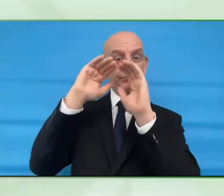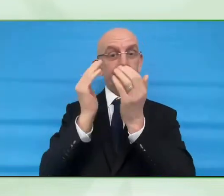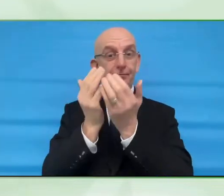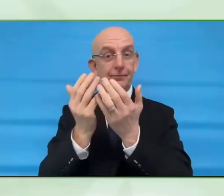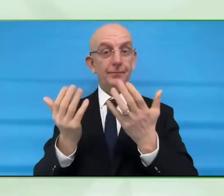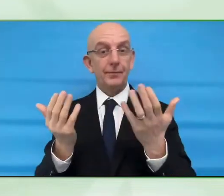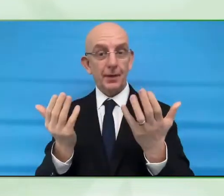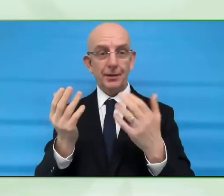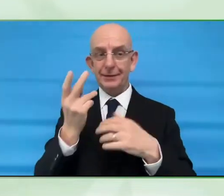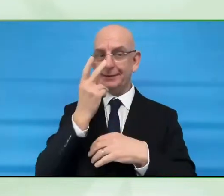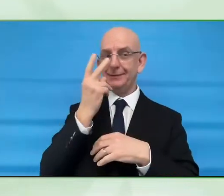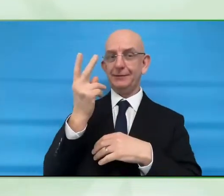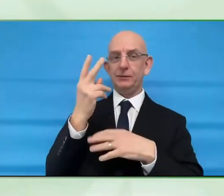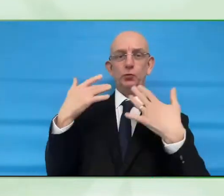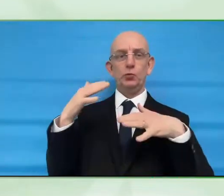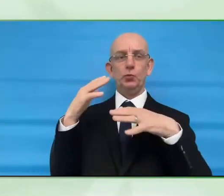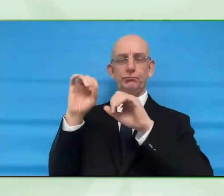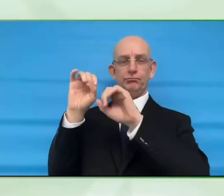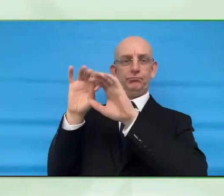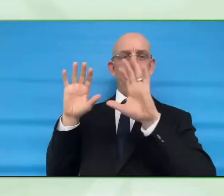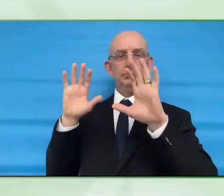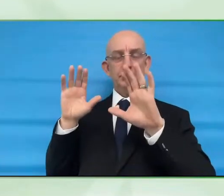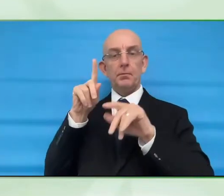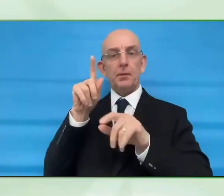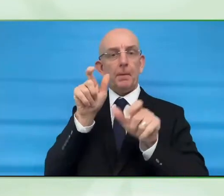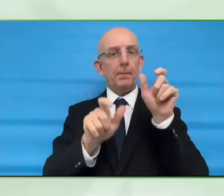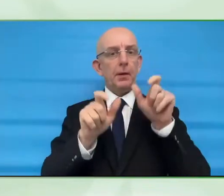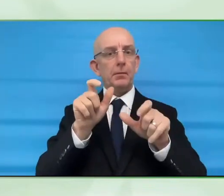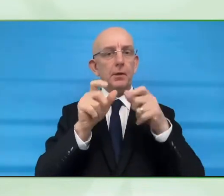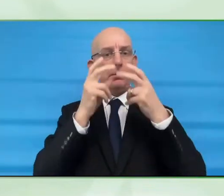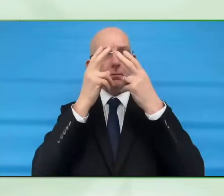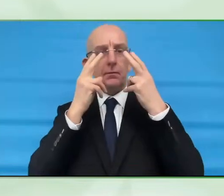I will reach out to experts here to help us more.